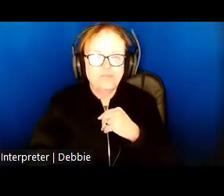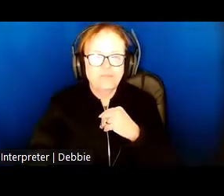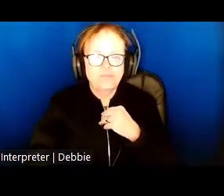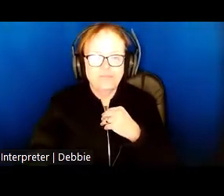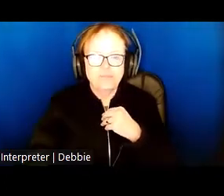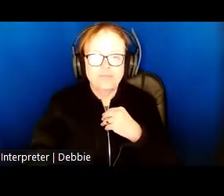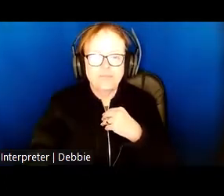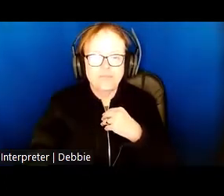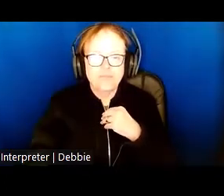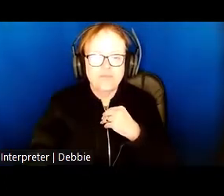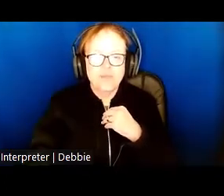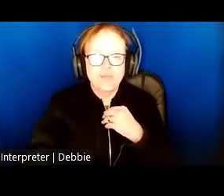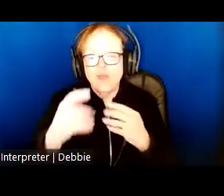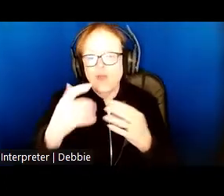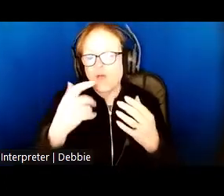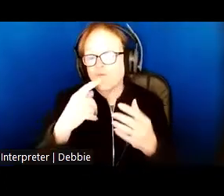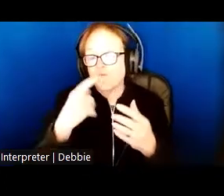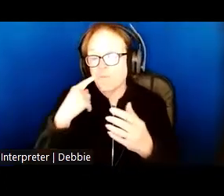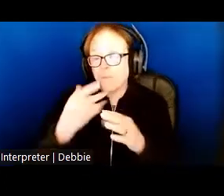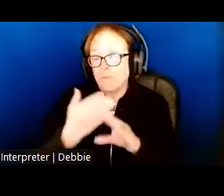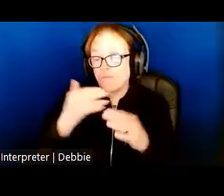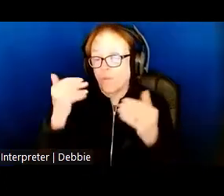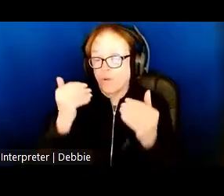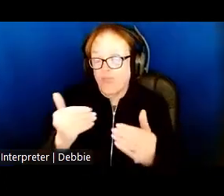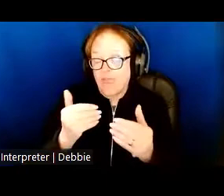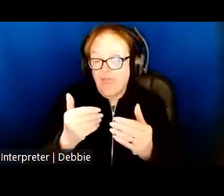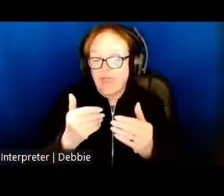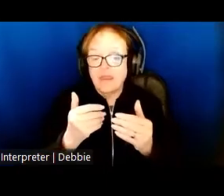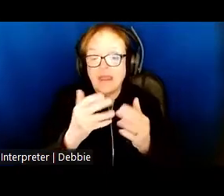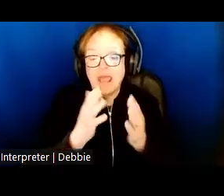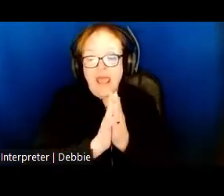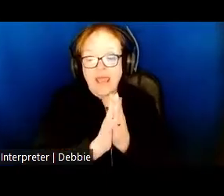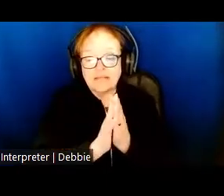save your questions until the end. We will make sure that we get to everyone’s questions